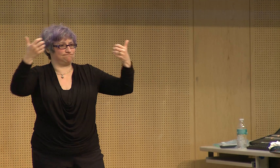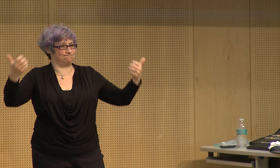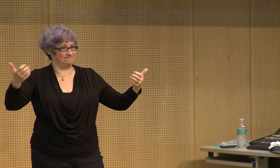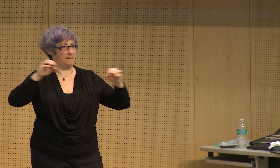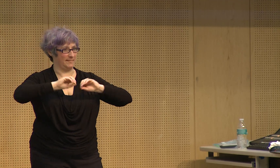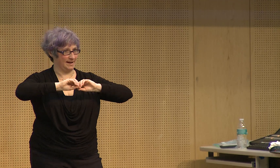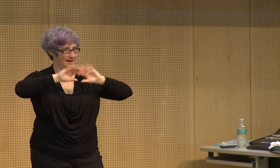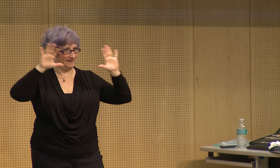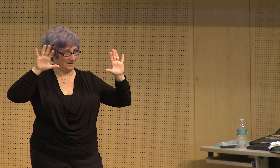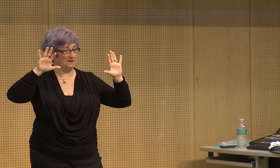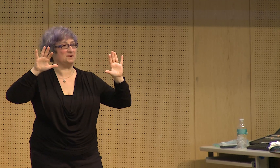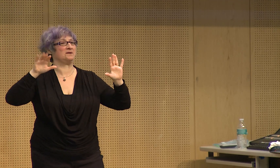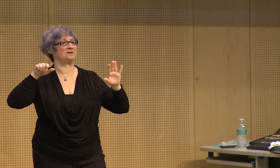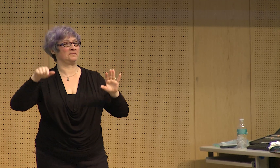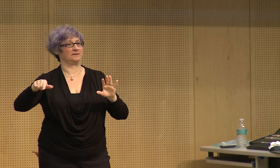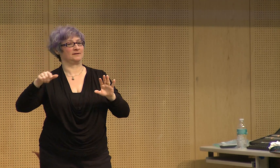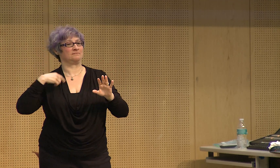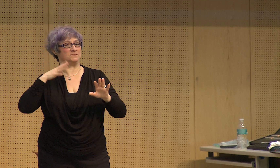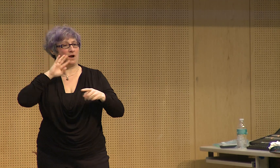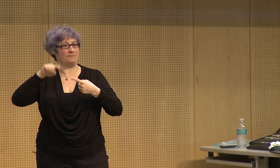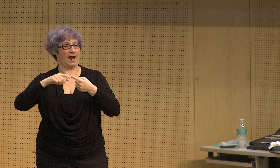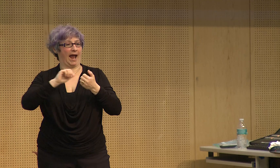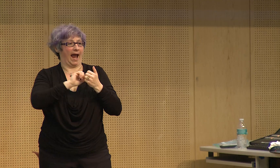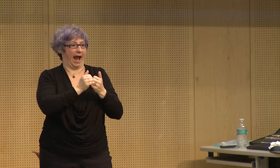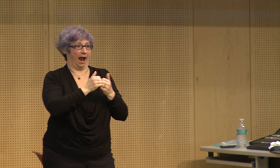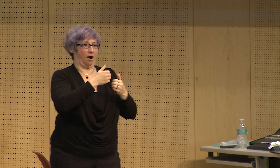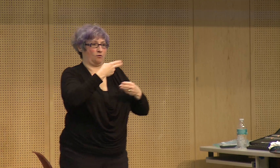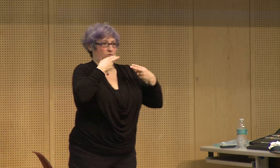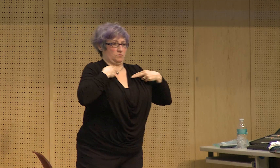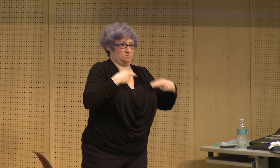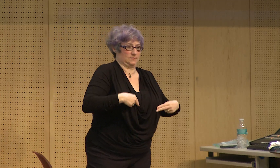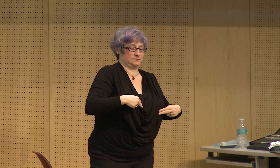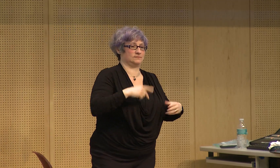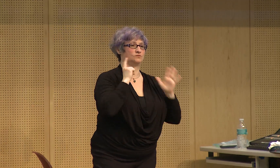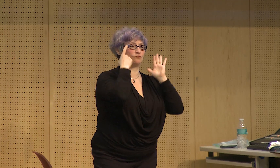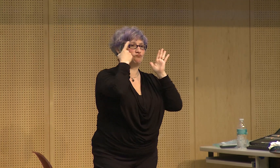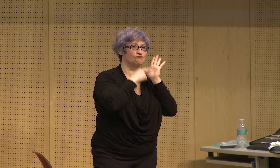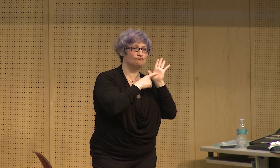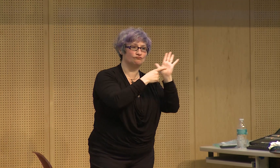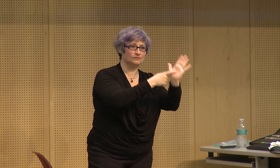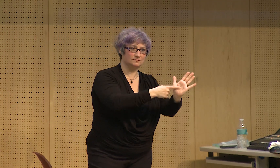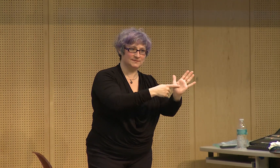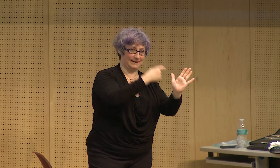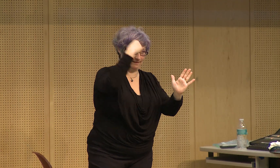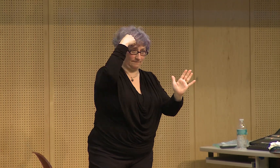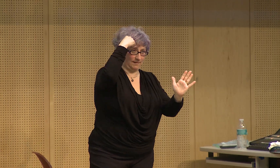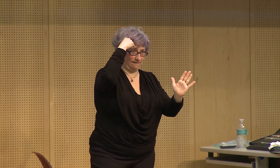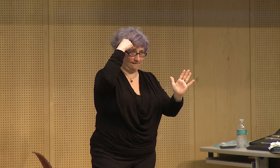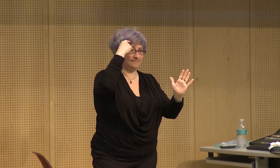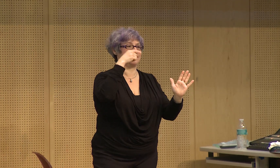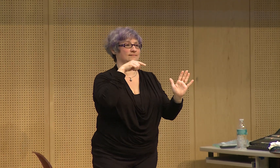And I'll try to be discrete when I'm talking about-- whether I'm talking about numbers from the mind